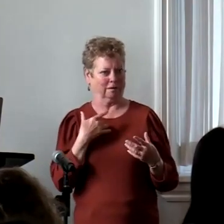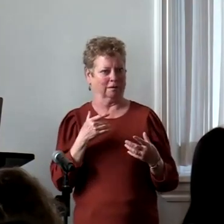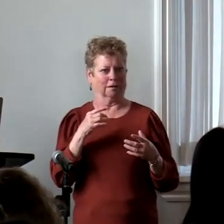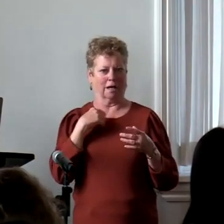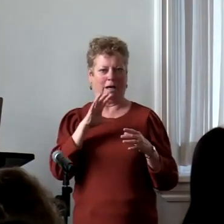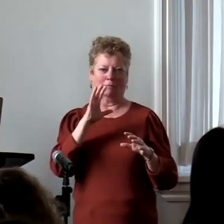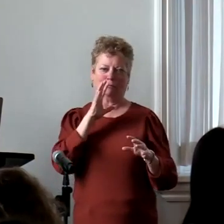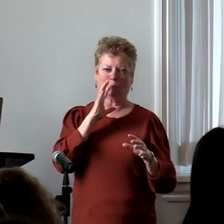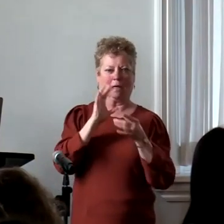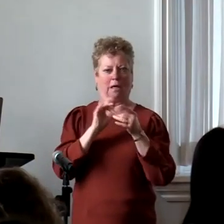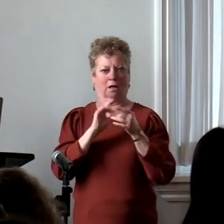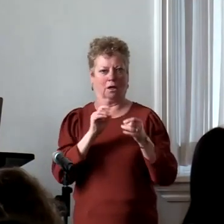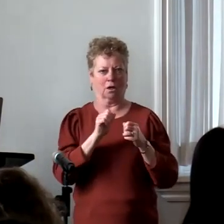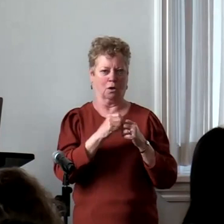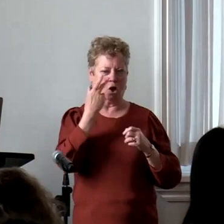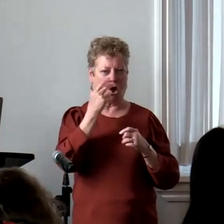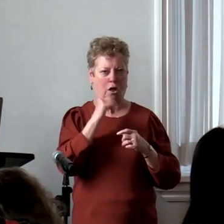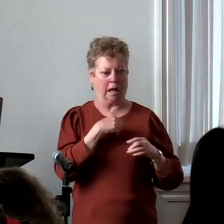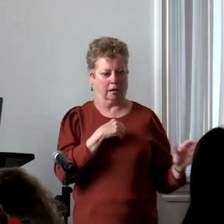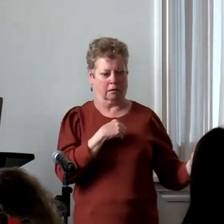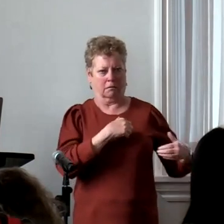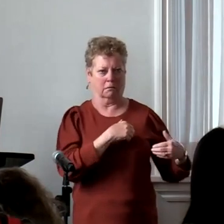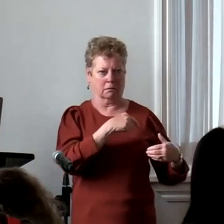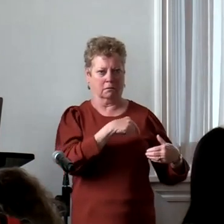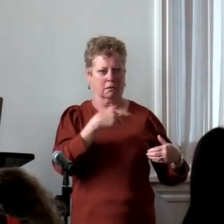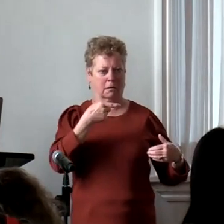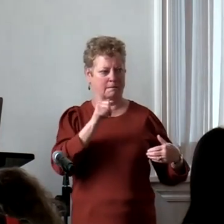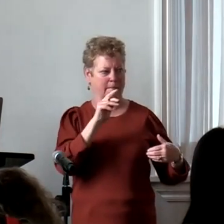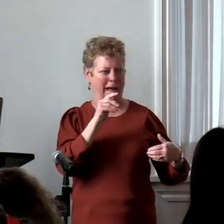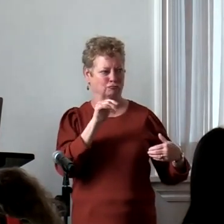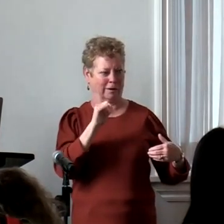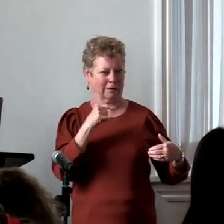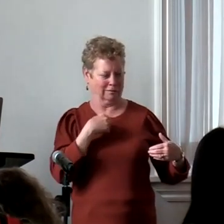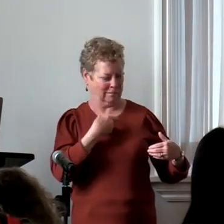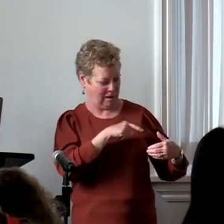with Patrick sort of under my wing As a result of my lived experience.